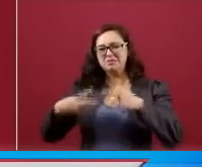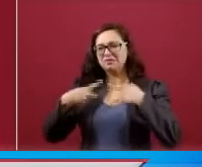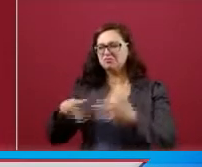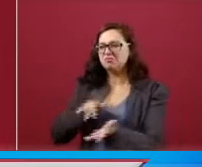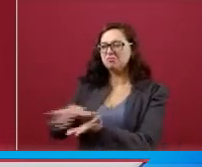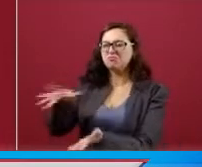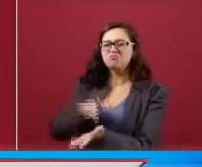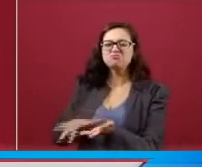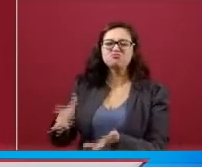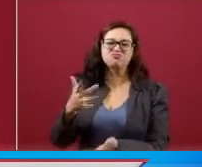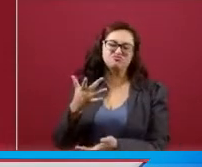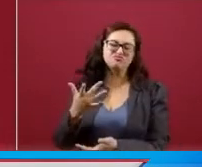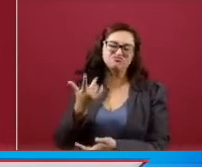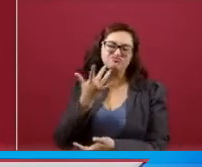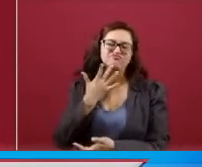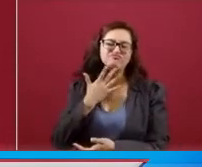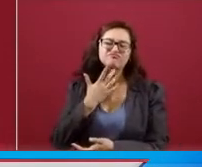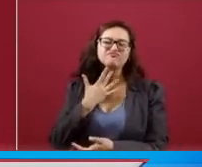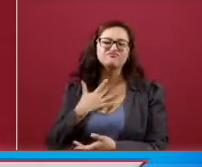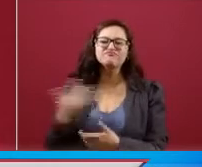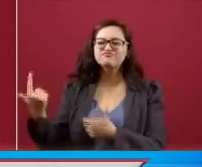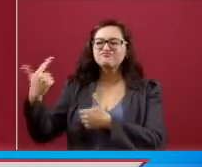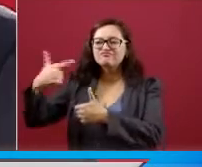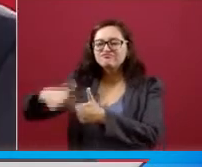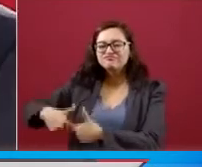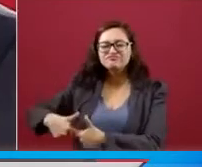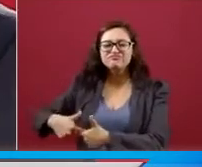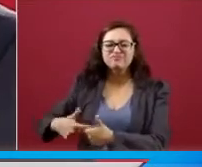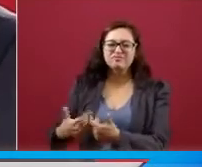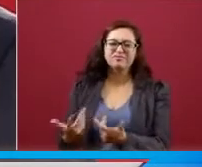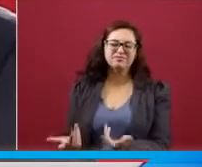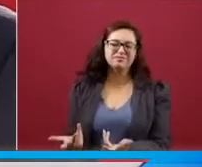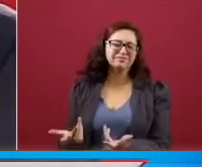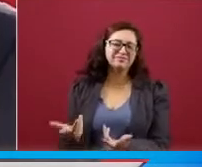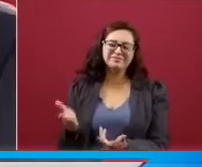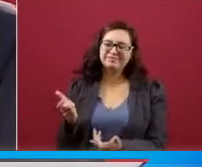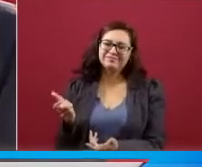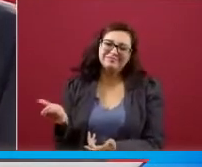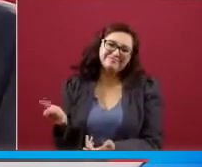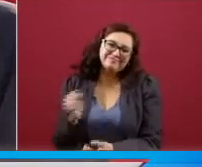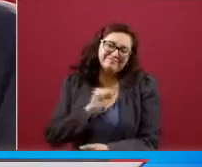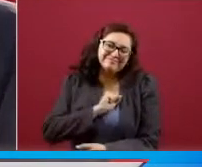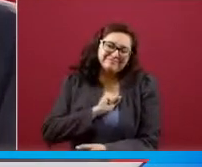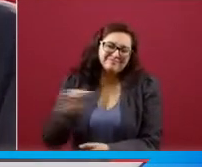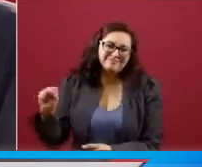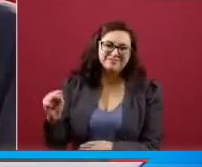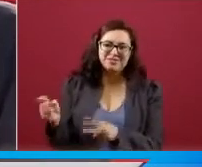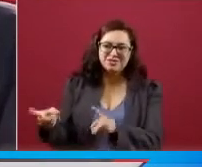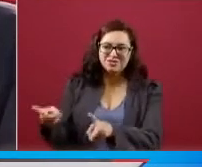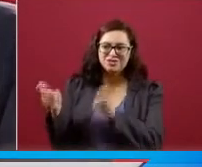there are attacks there are still many incidents in Hidalgo because this activity is deeply rooted in the population